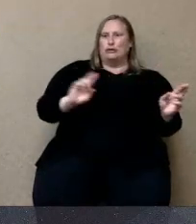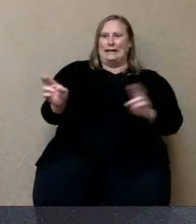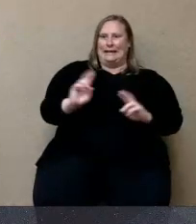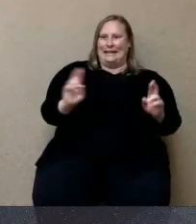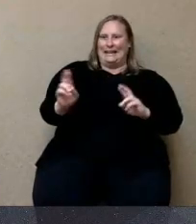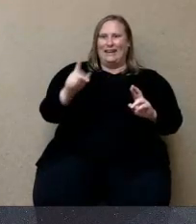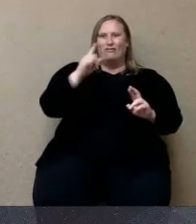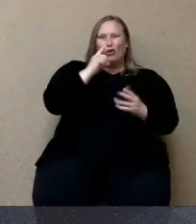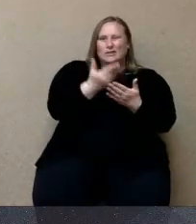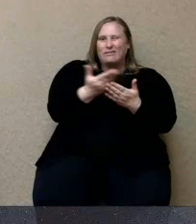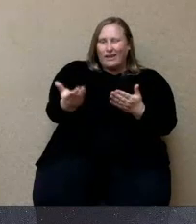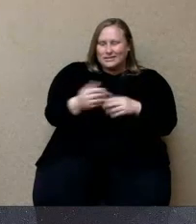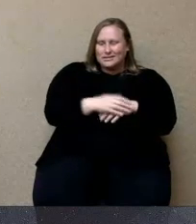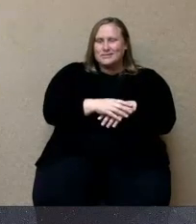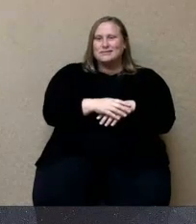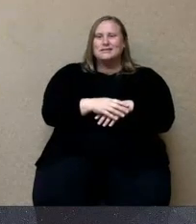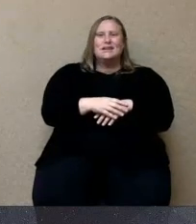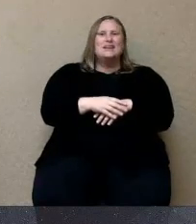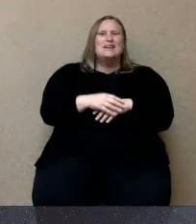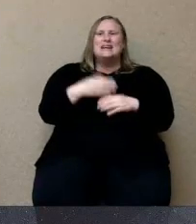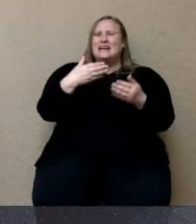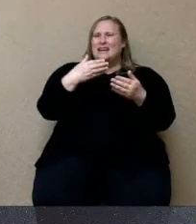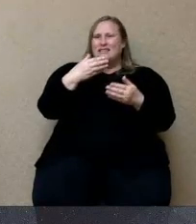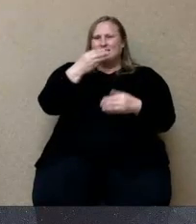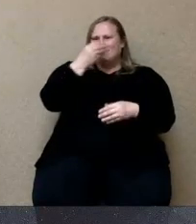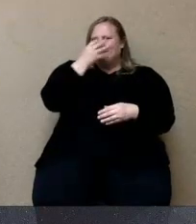are not the exact ones that we end up selecting on a device